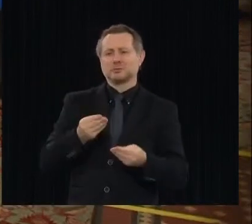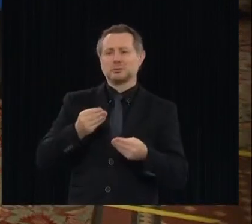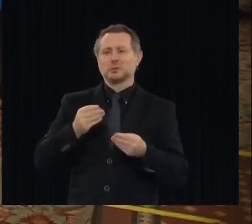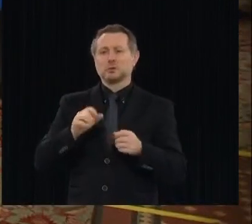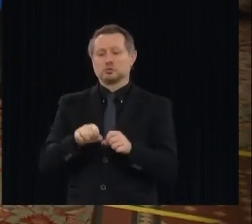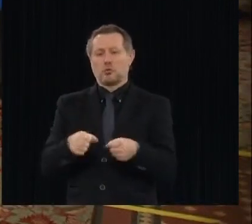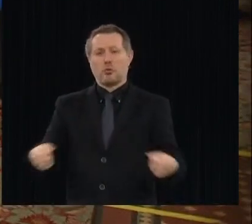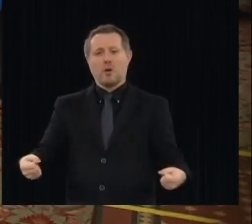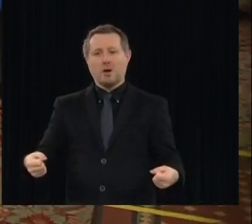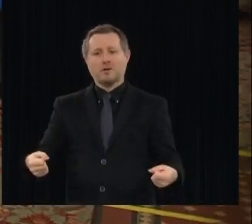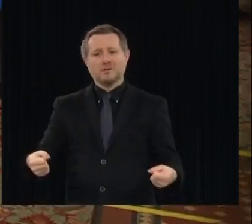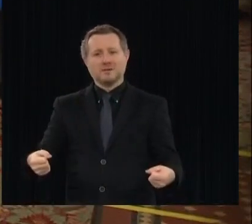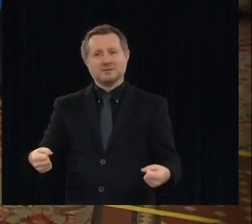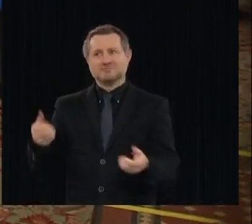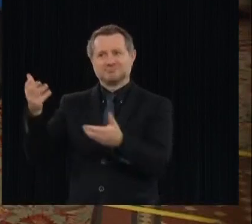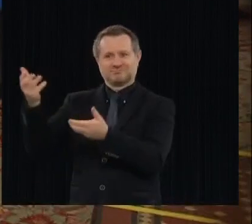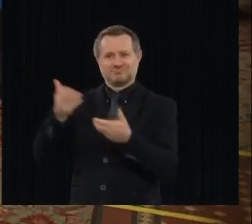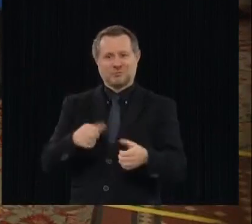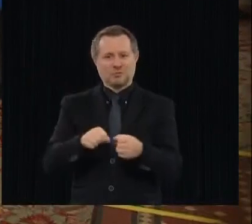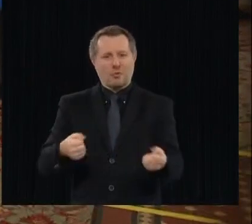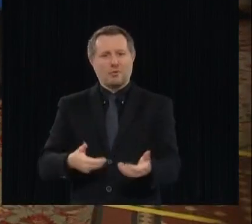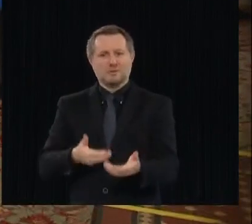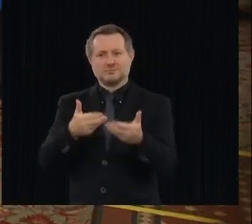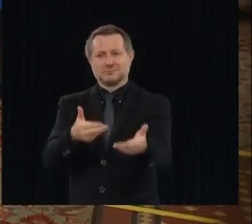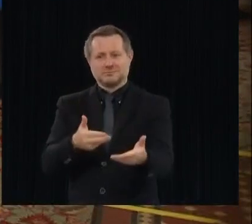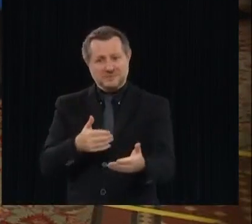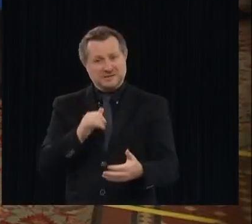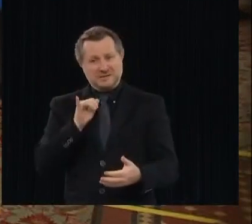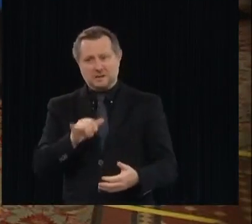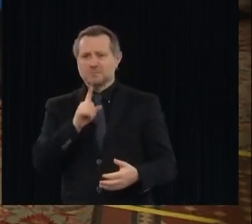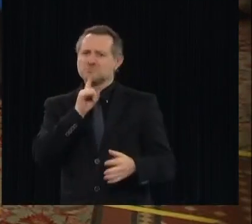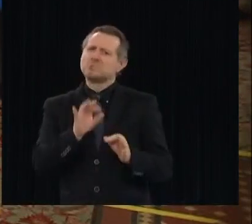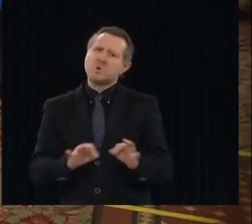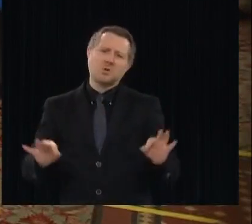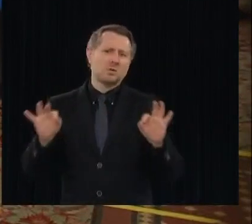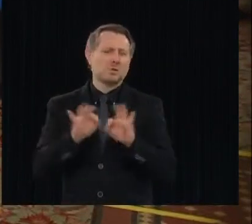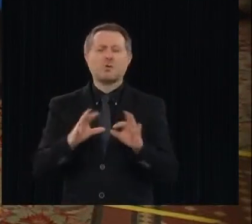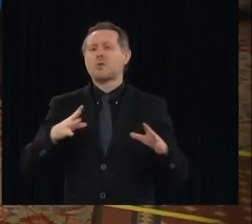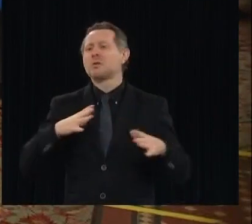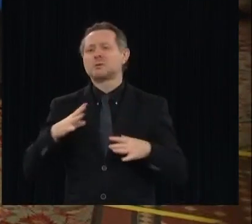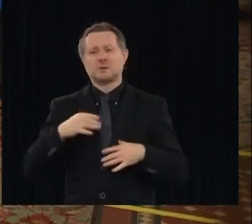OBSERVE THIS ONE THING THAT'S SO IMPORTANT.